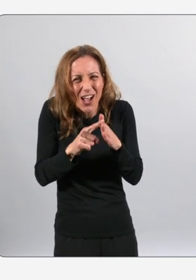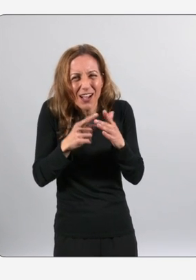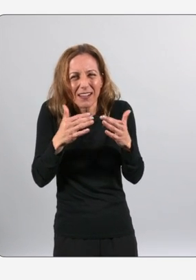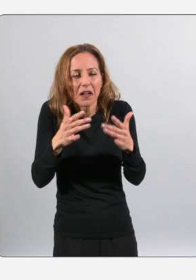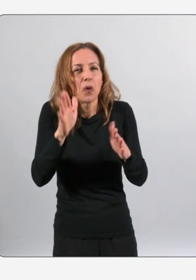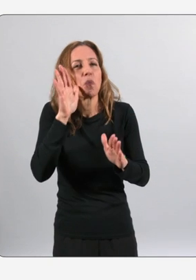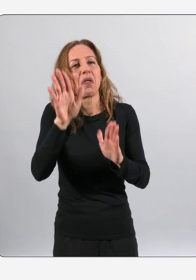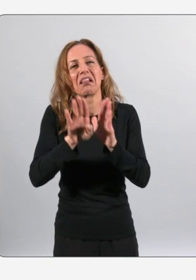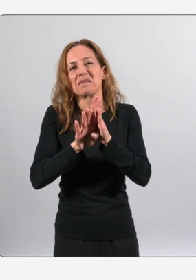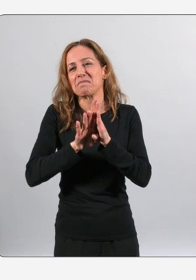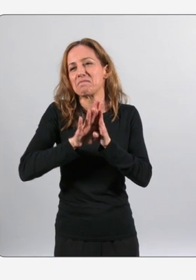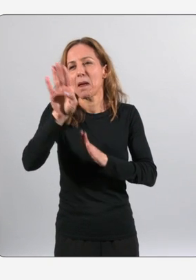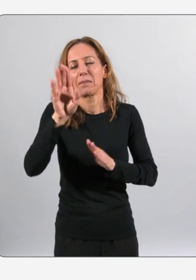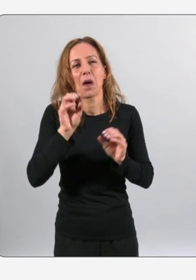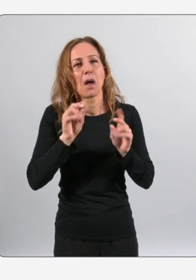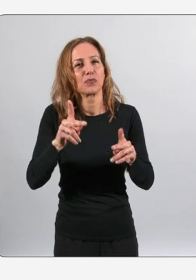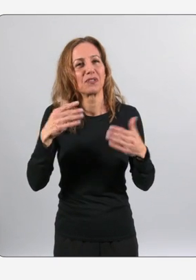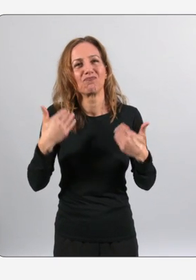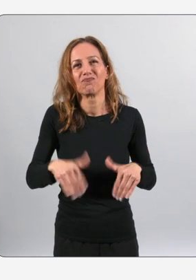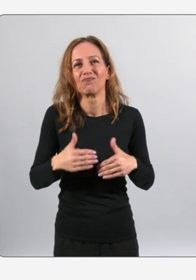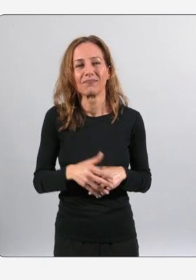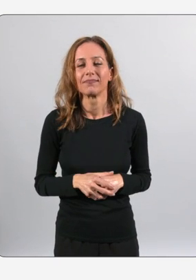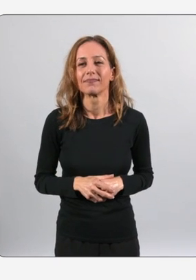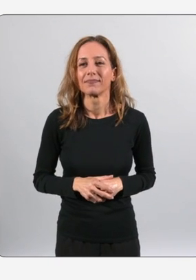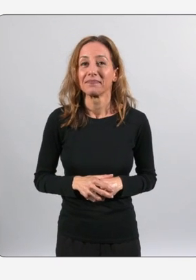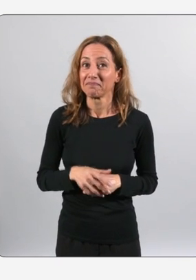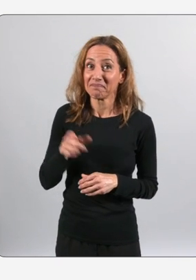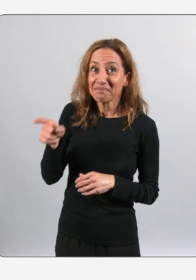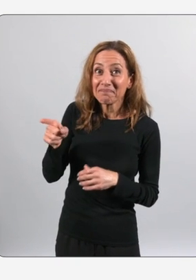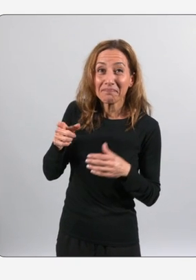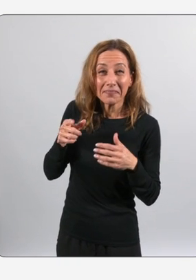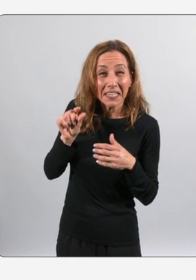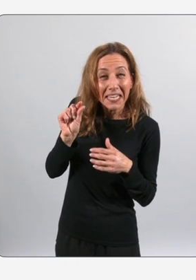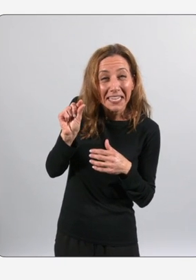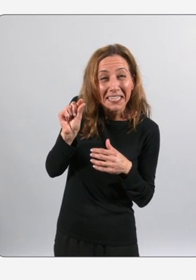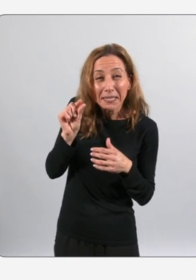And you're not even a little bit nervous? All right. I'm a little nervous.